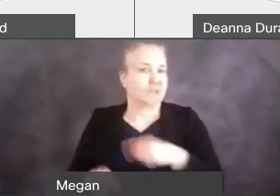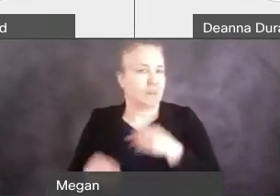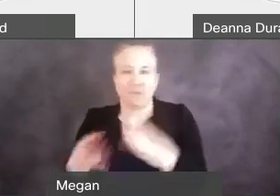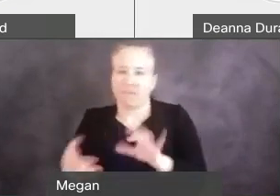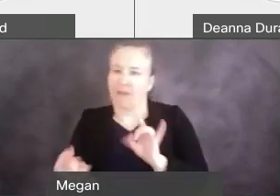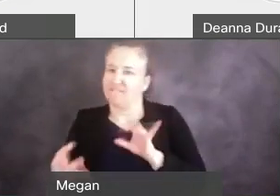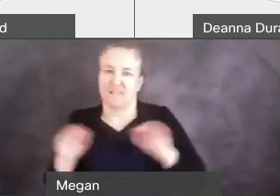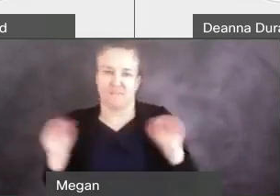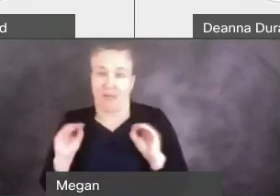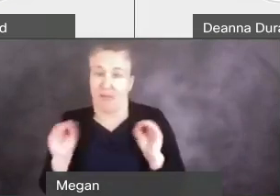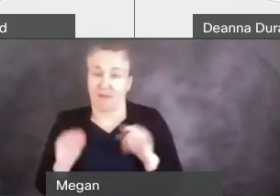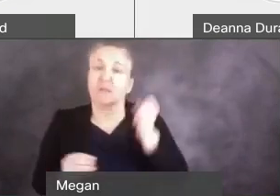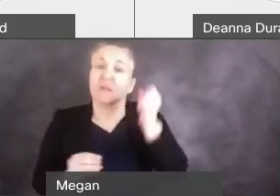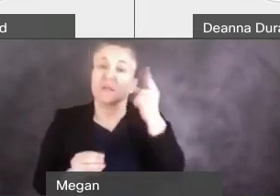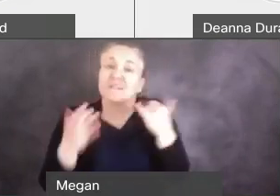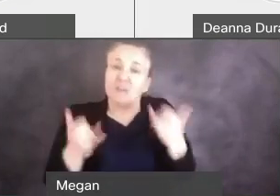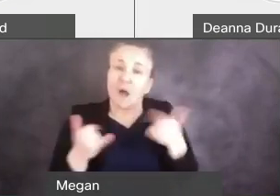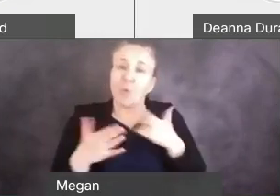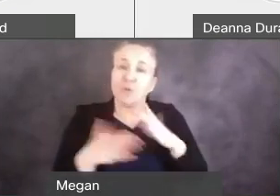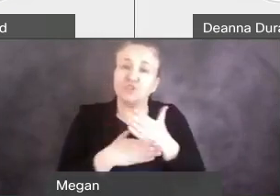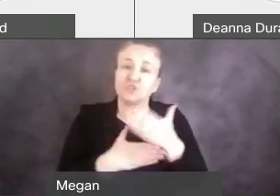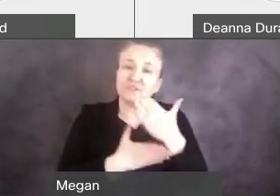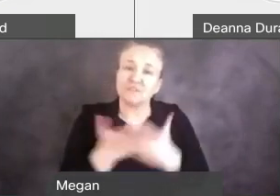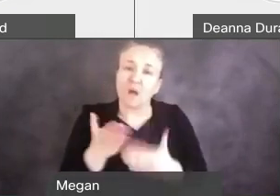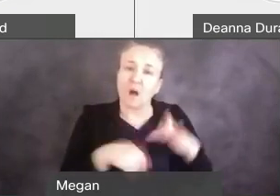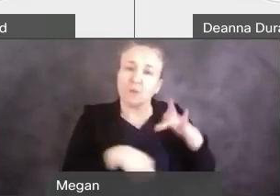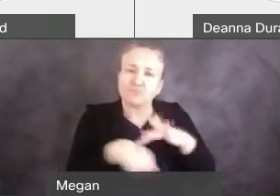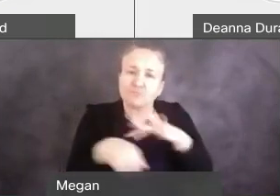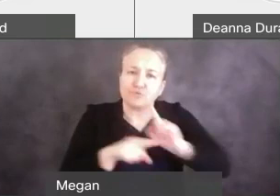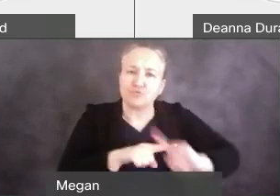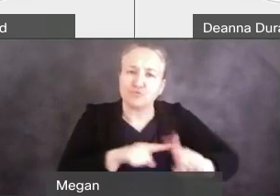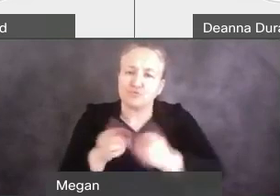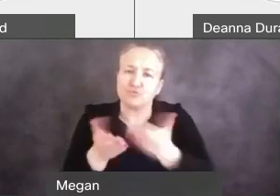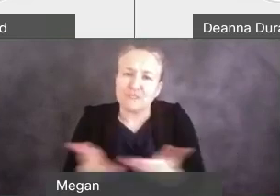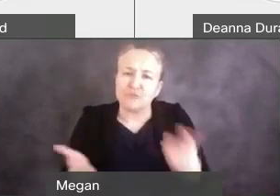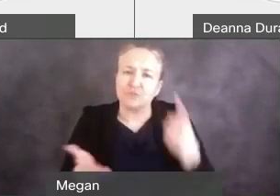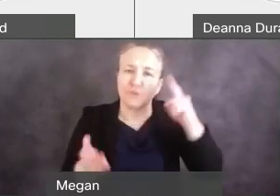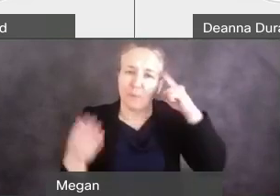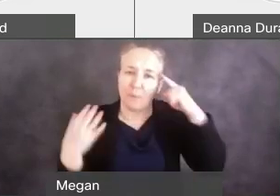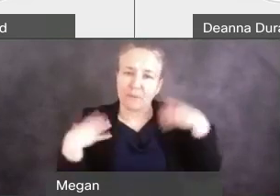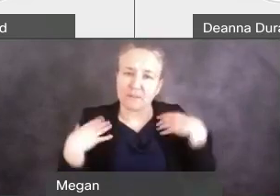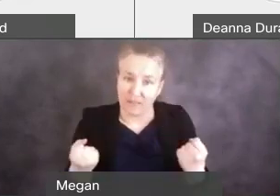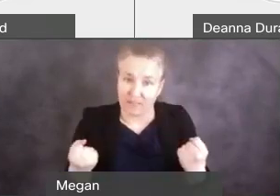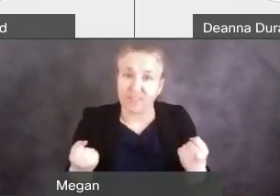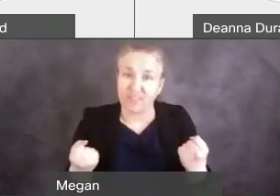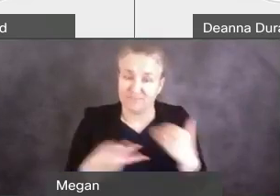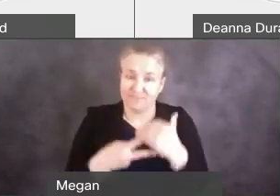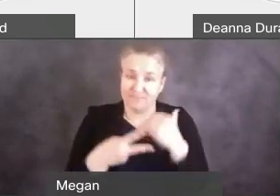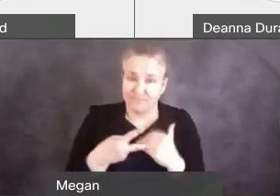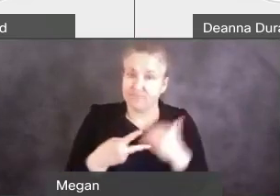And now I just want to share some resources for mental health as we have on occasion during this.